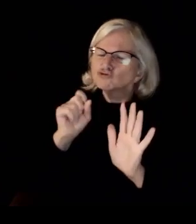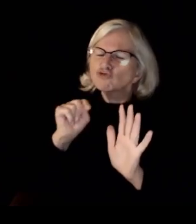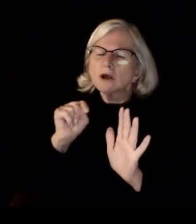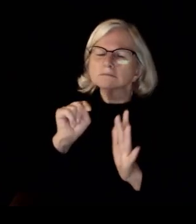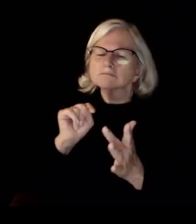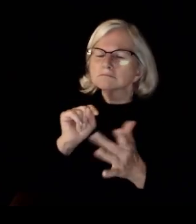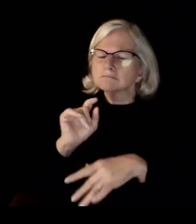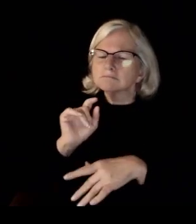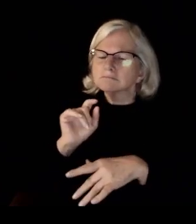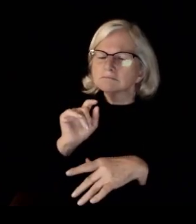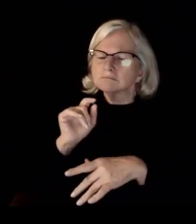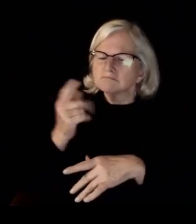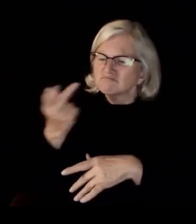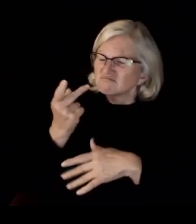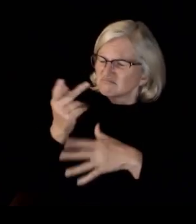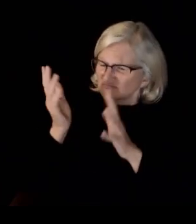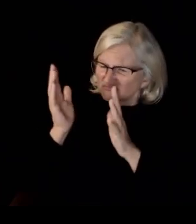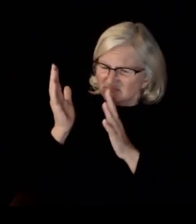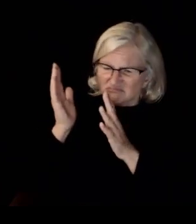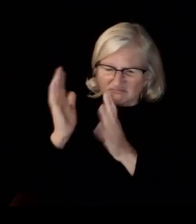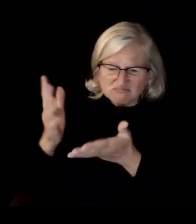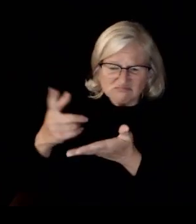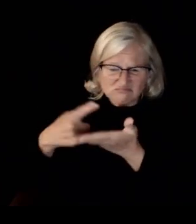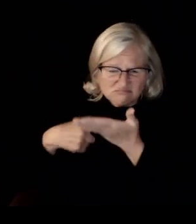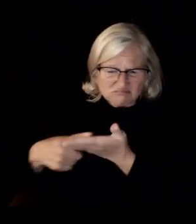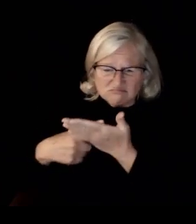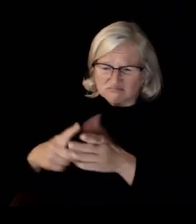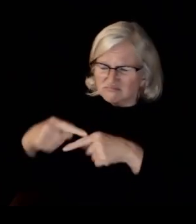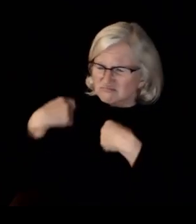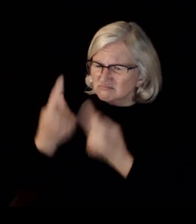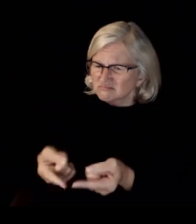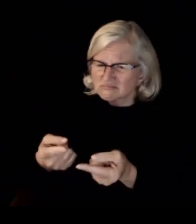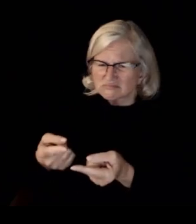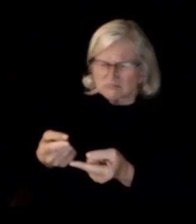fact that our cases are growing and we're concerned and we need to really double down